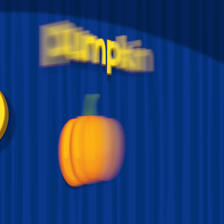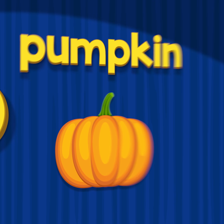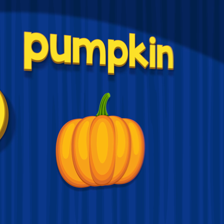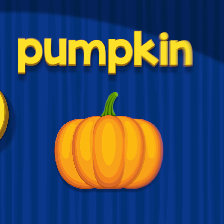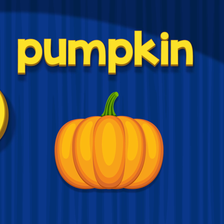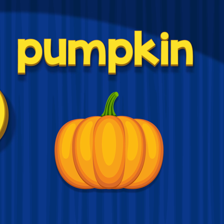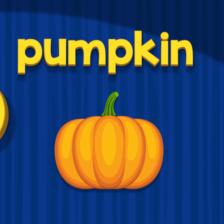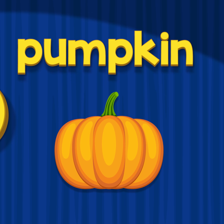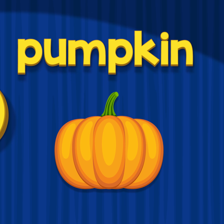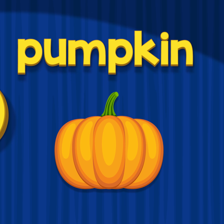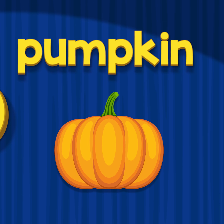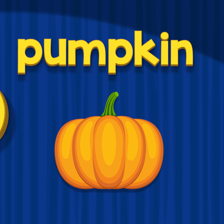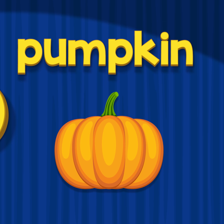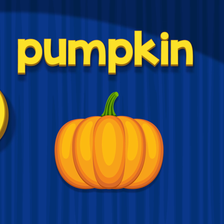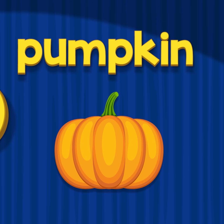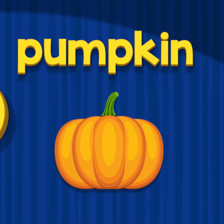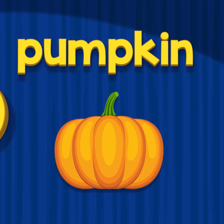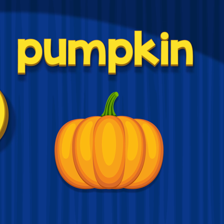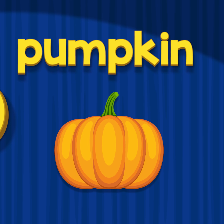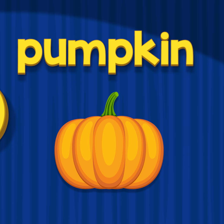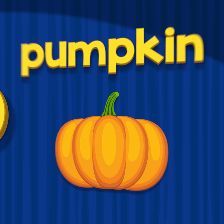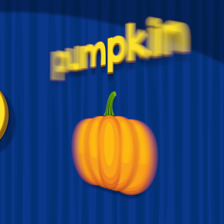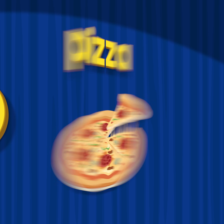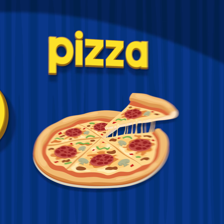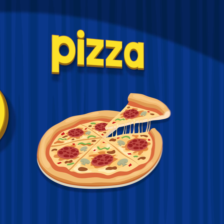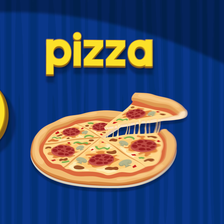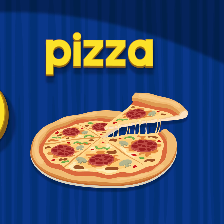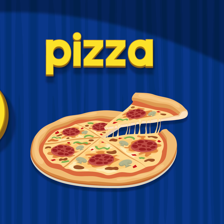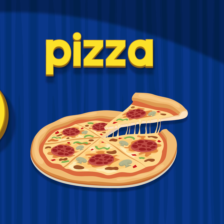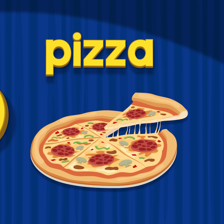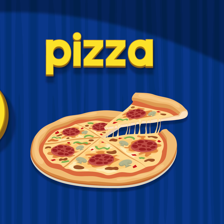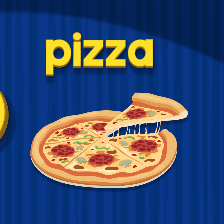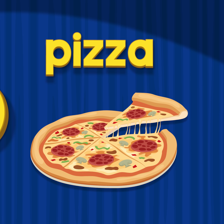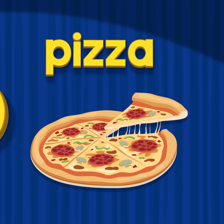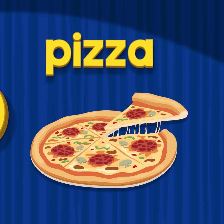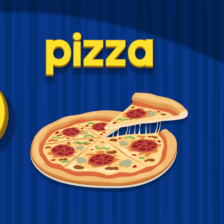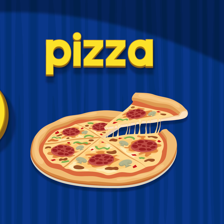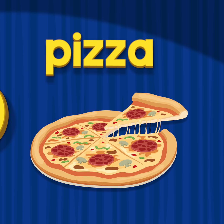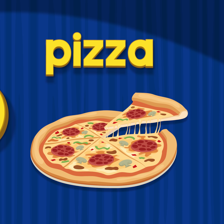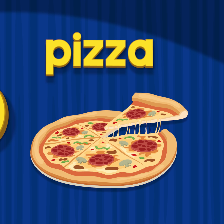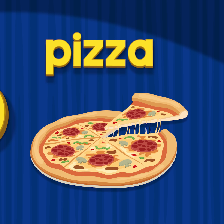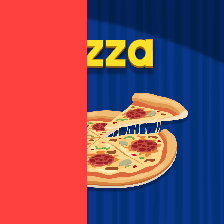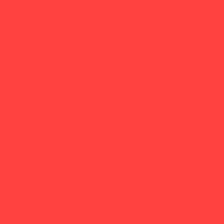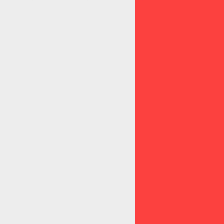/P/ /p/ pumpkin /P/ /p/ pizza